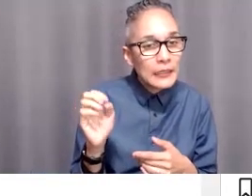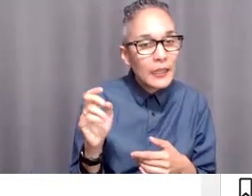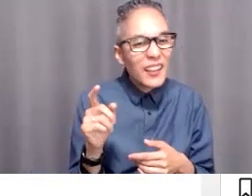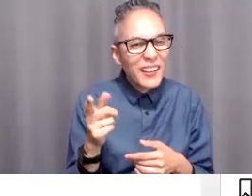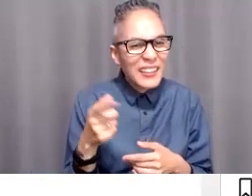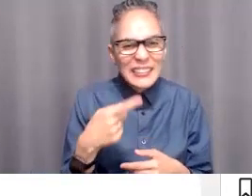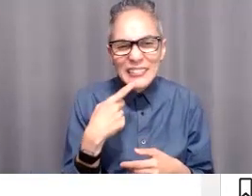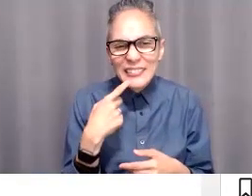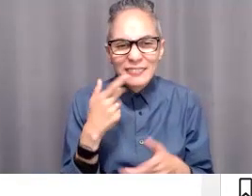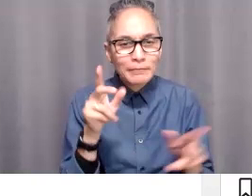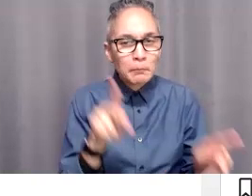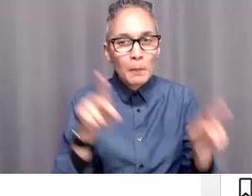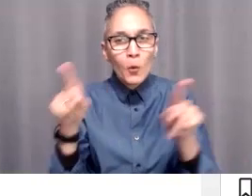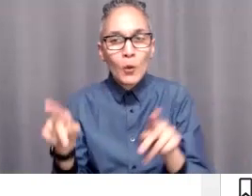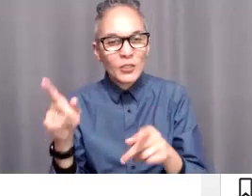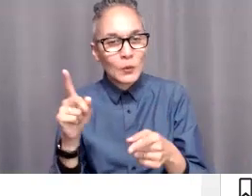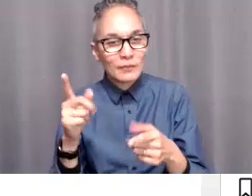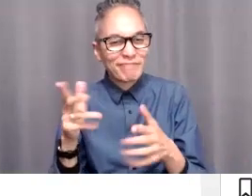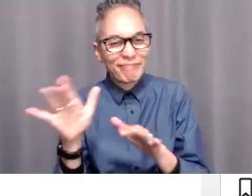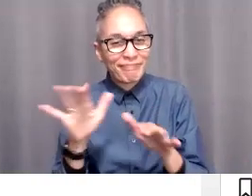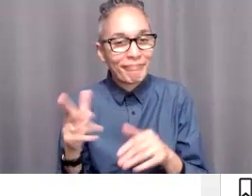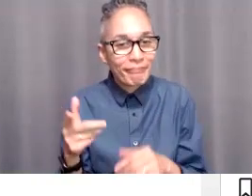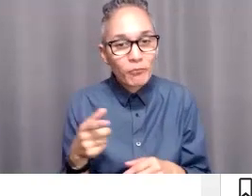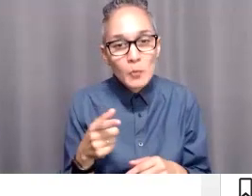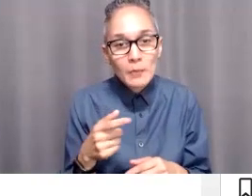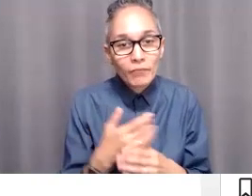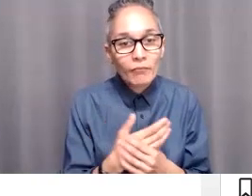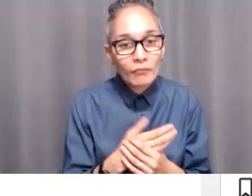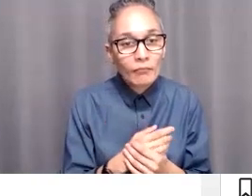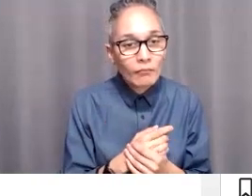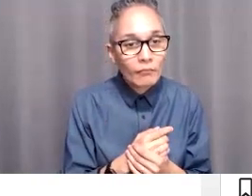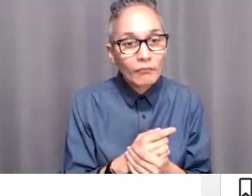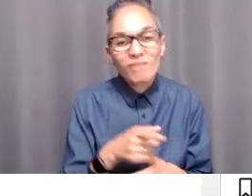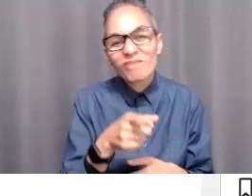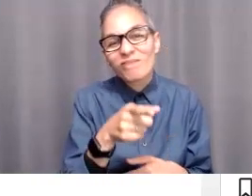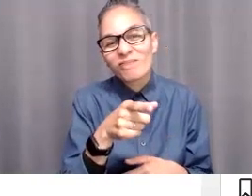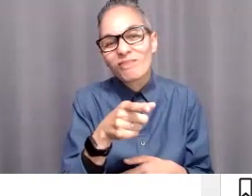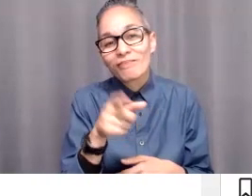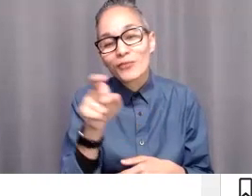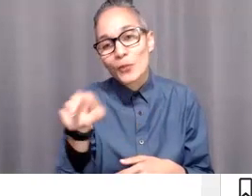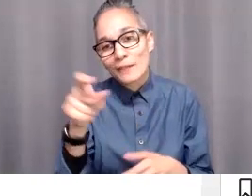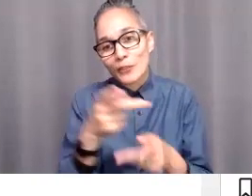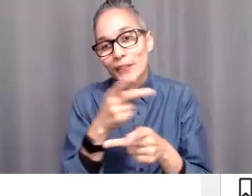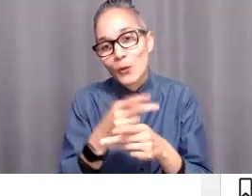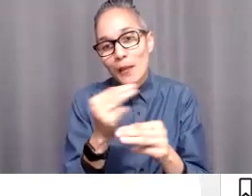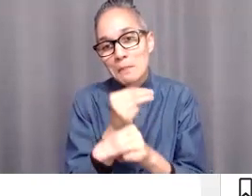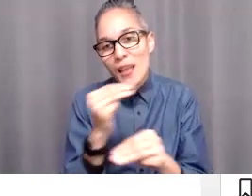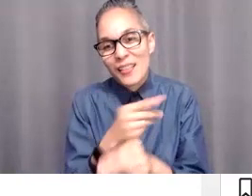you know, proportional to that. So you got to do the multiplication on that. Yeah.